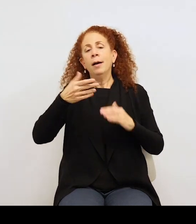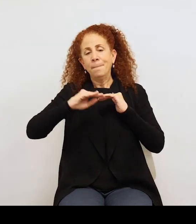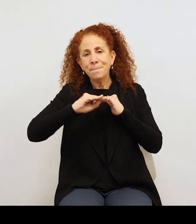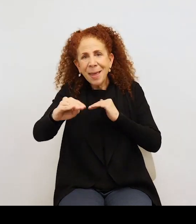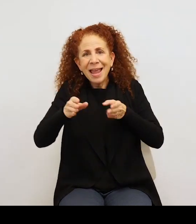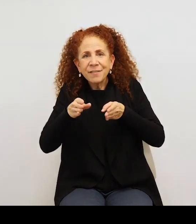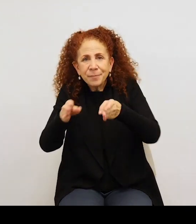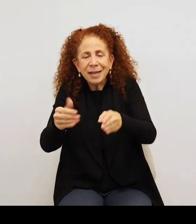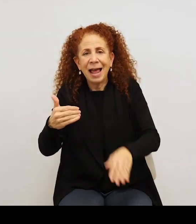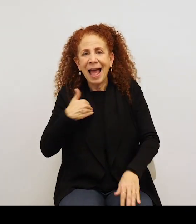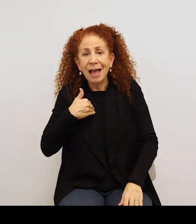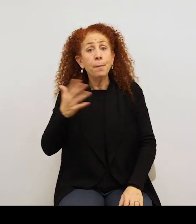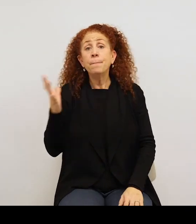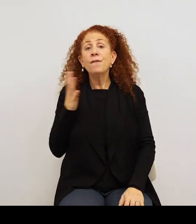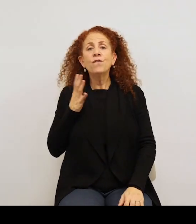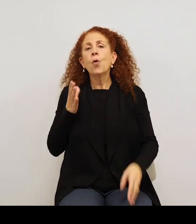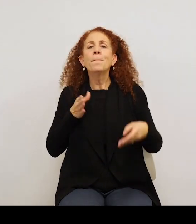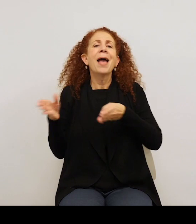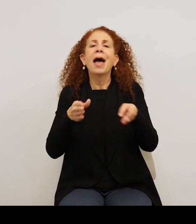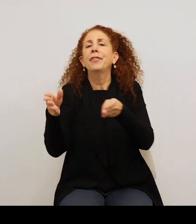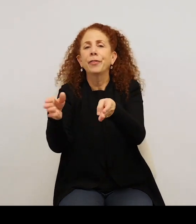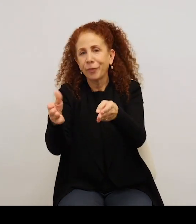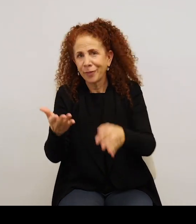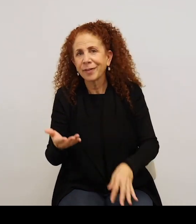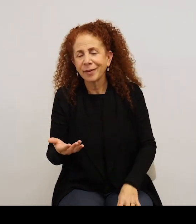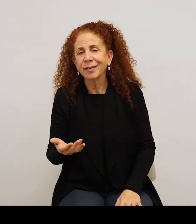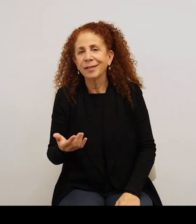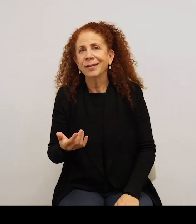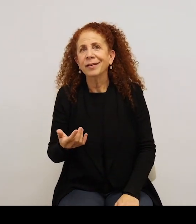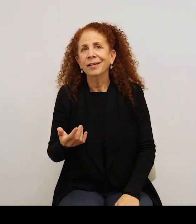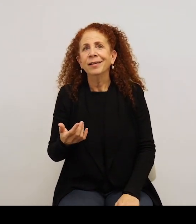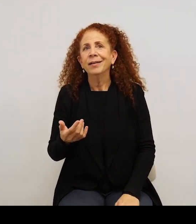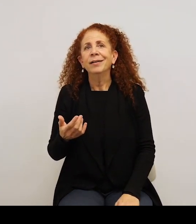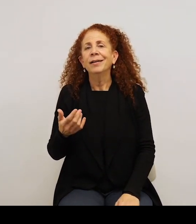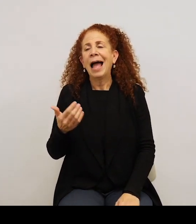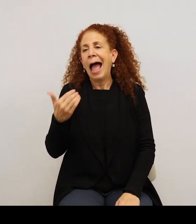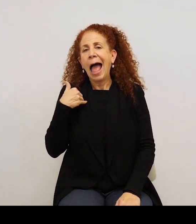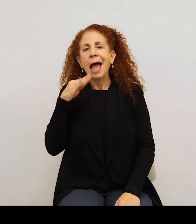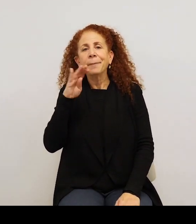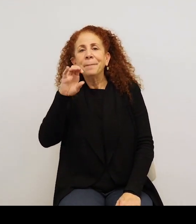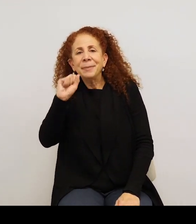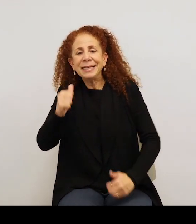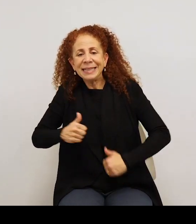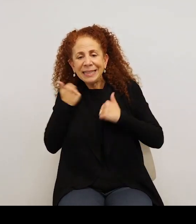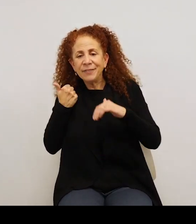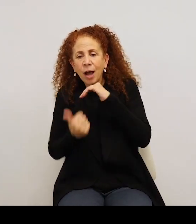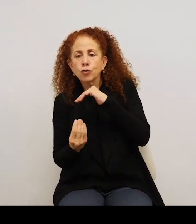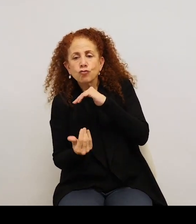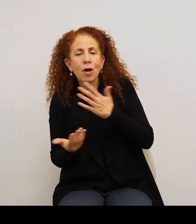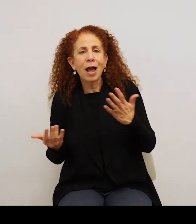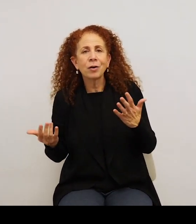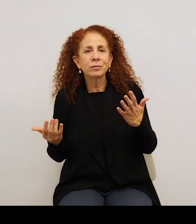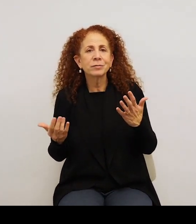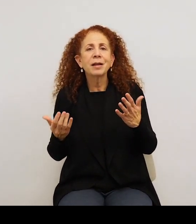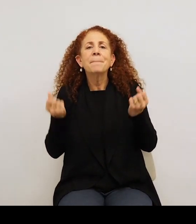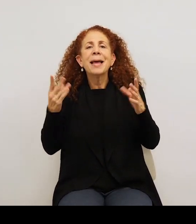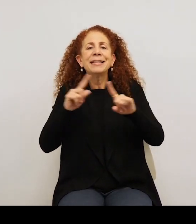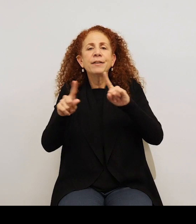where before, there were just pathways where there were bees living in the ground and all sorts of things. So they ruined all kinds of habitats,